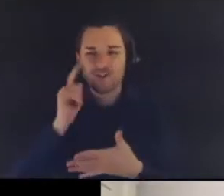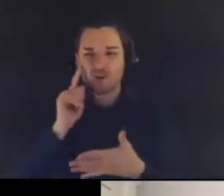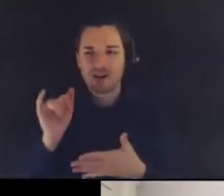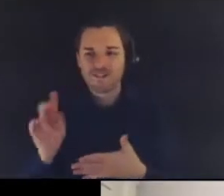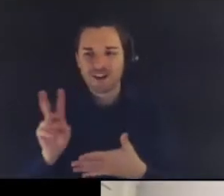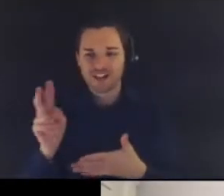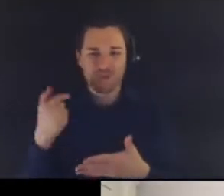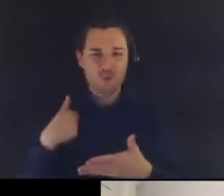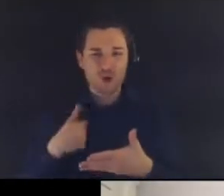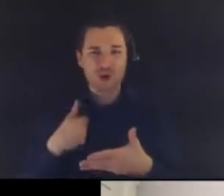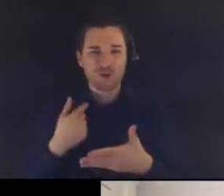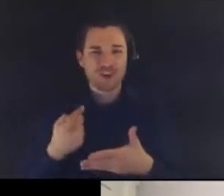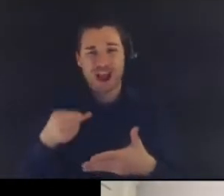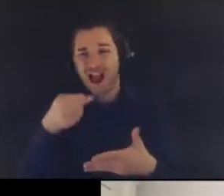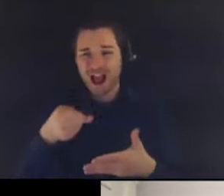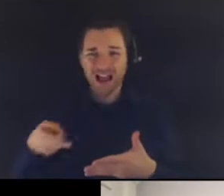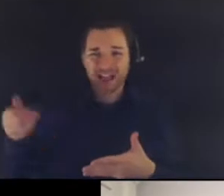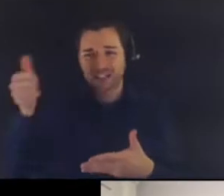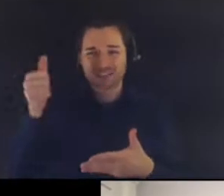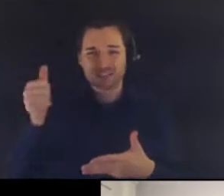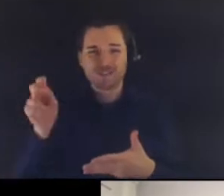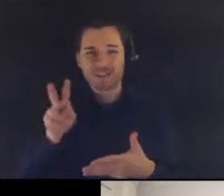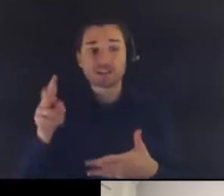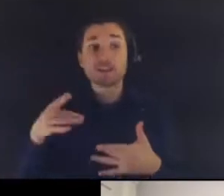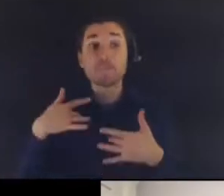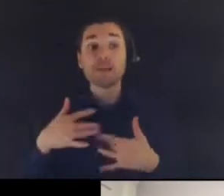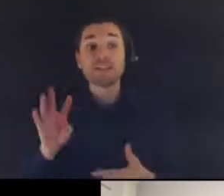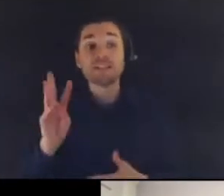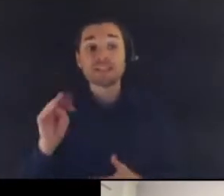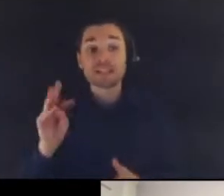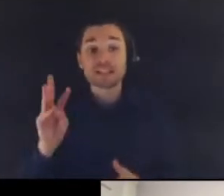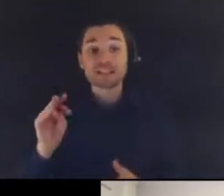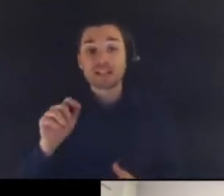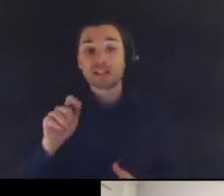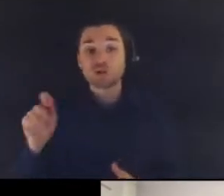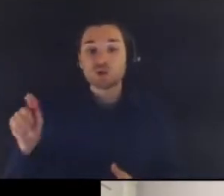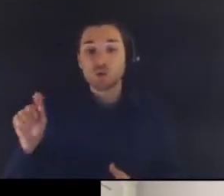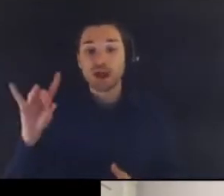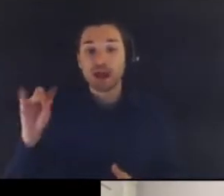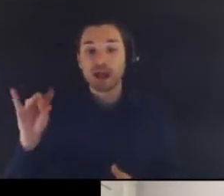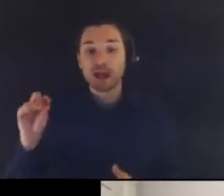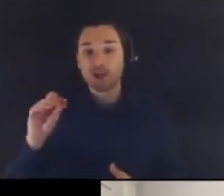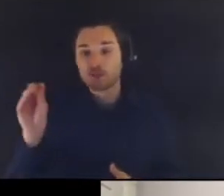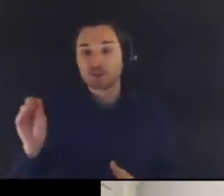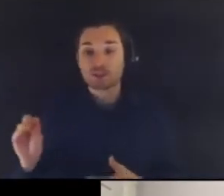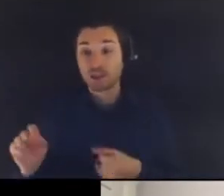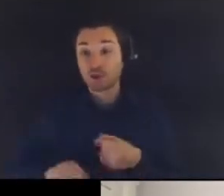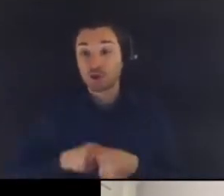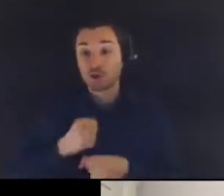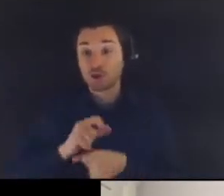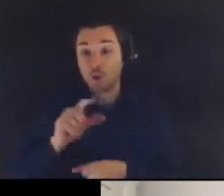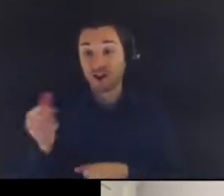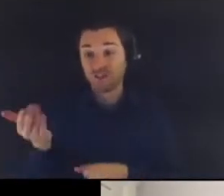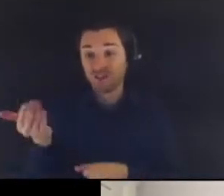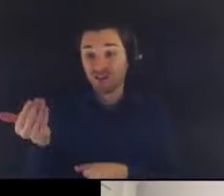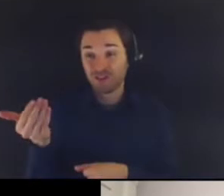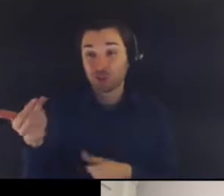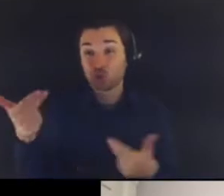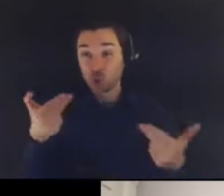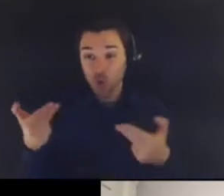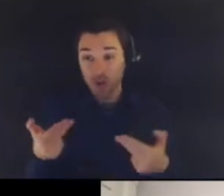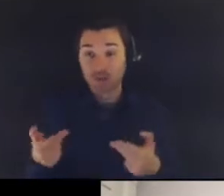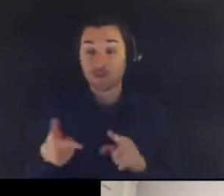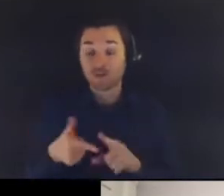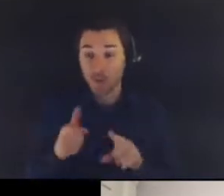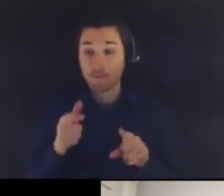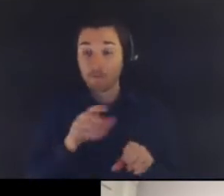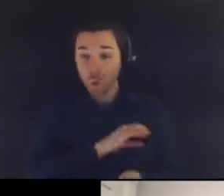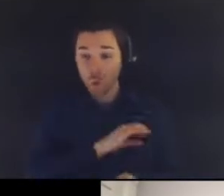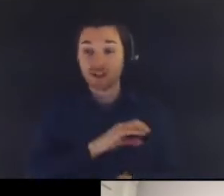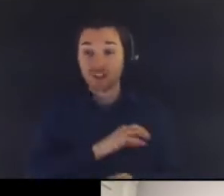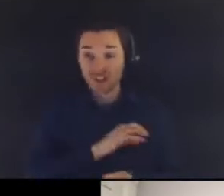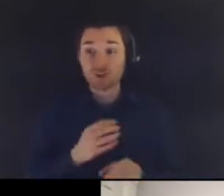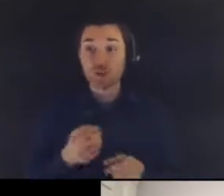victims around 60-80% in 2015 of shootings by police were committed upon our disabled